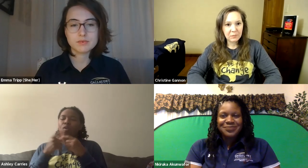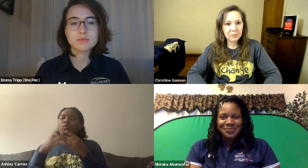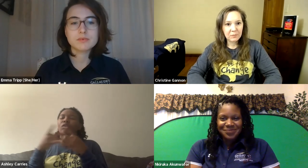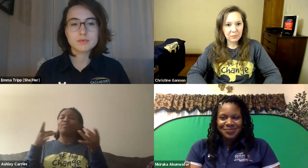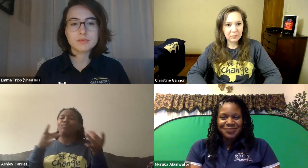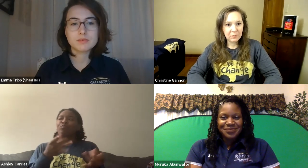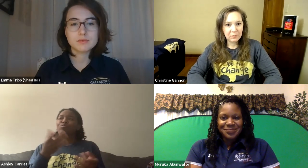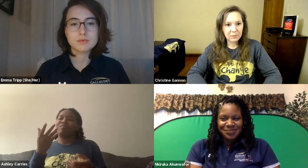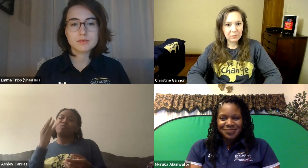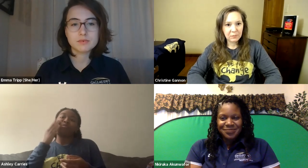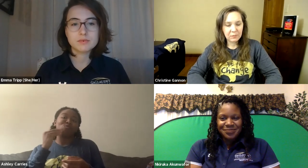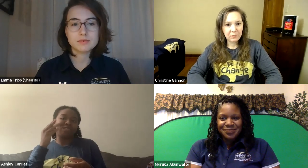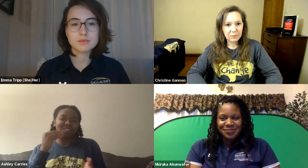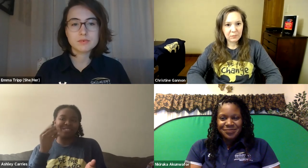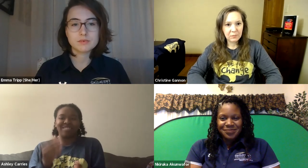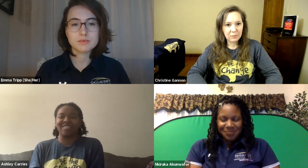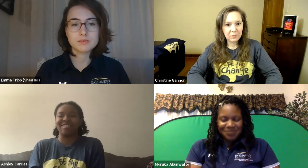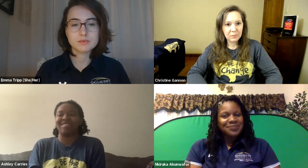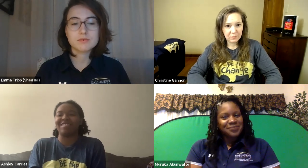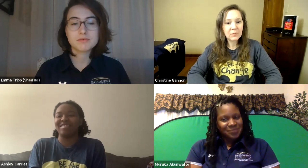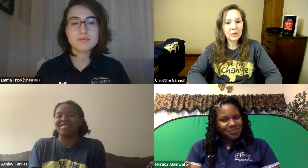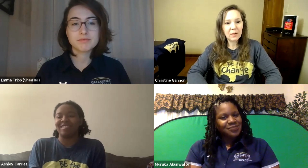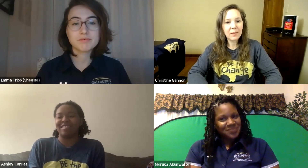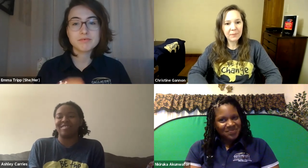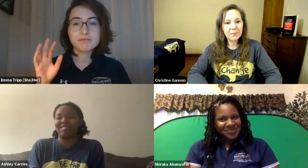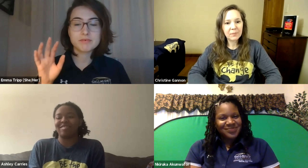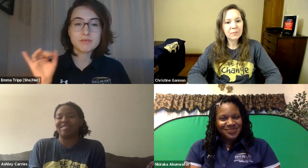It makes for a more smooth experience